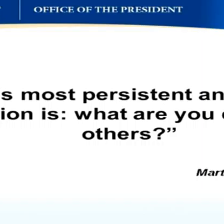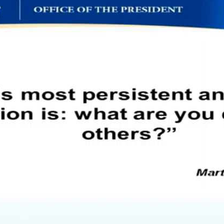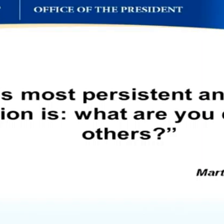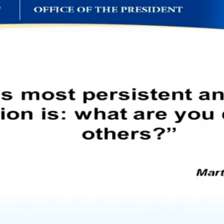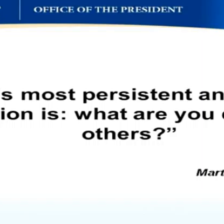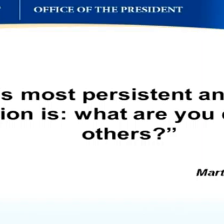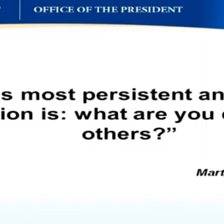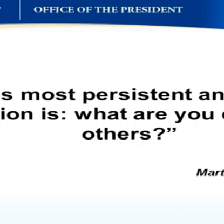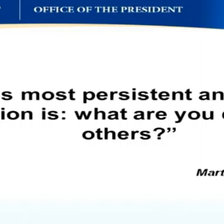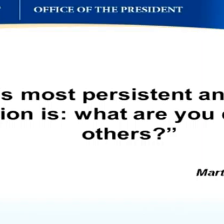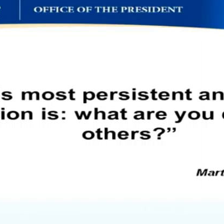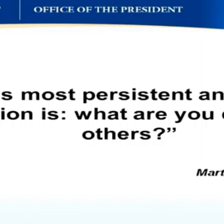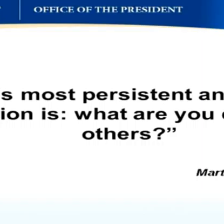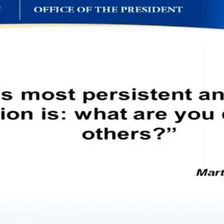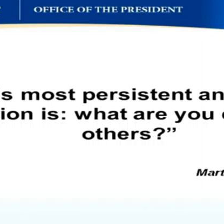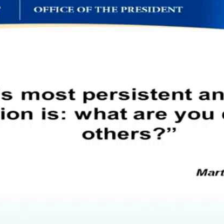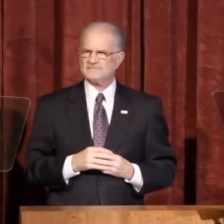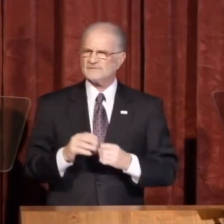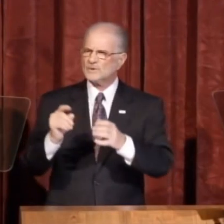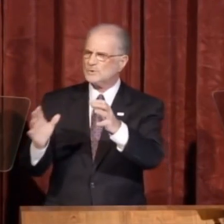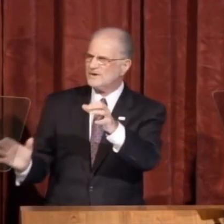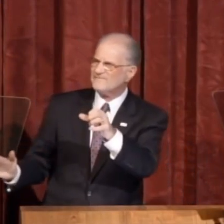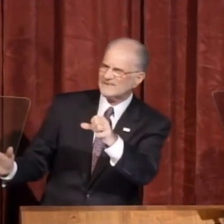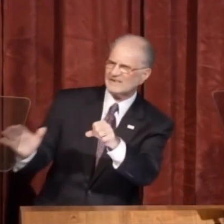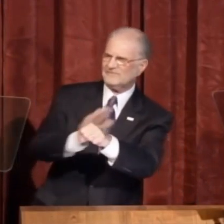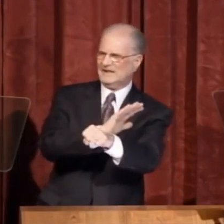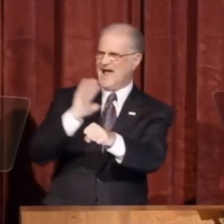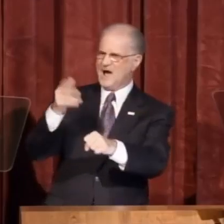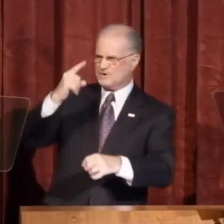which is Goal E of the GSP.